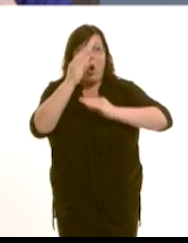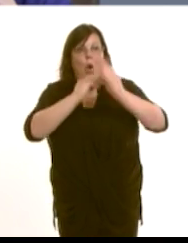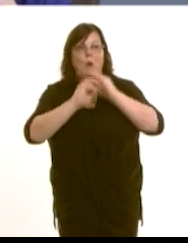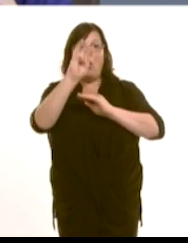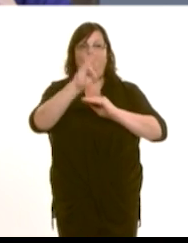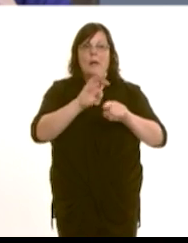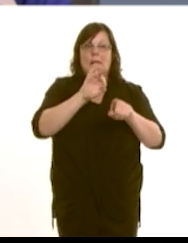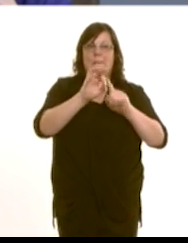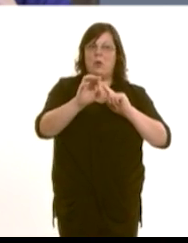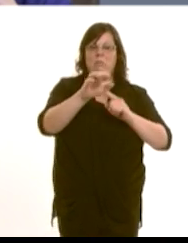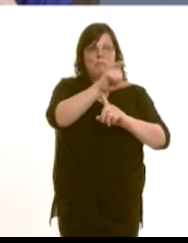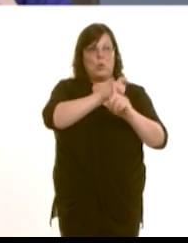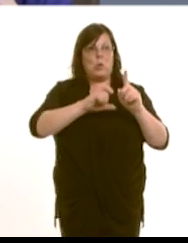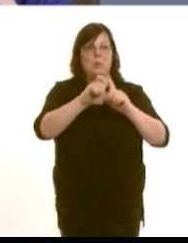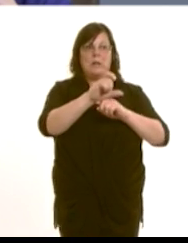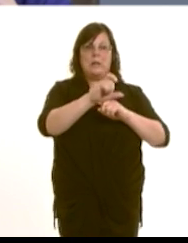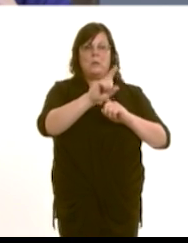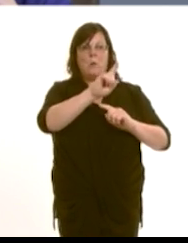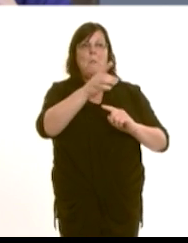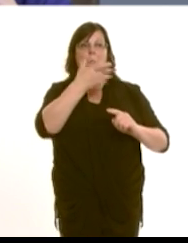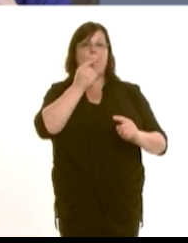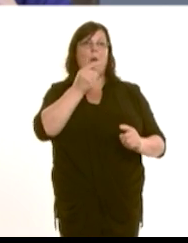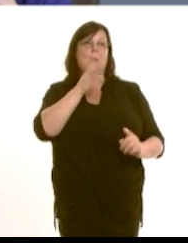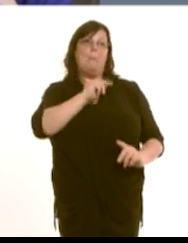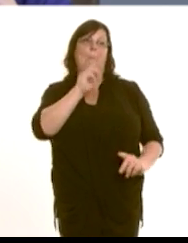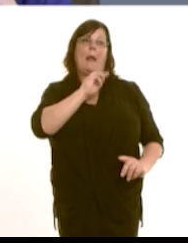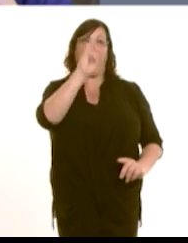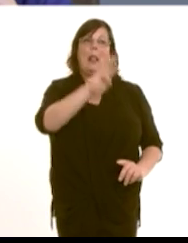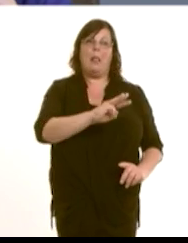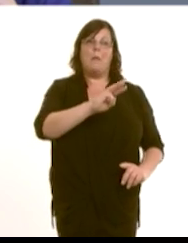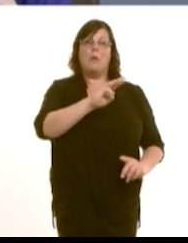like mine, where there is a living language, but it needs fresh life brought into it, particularly